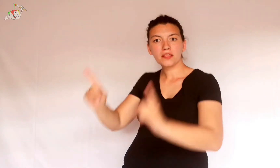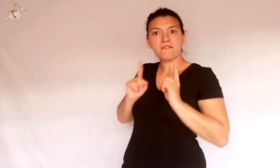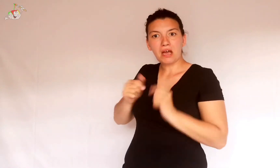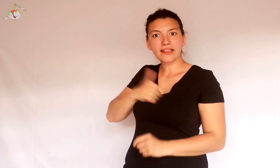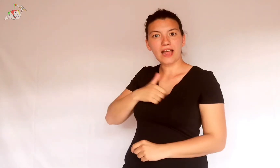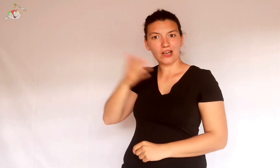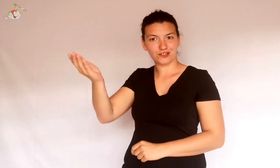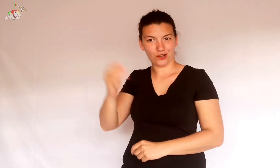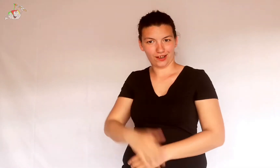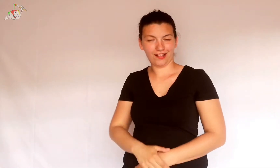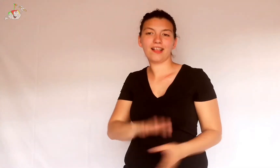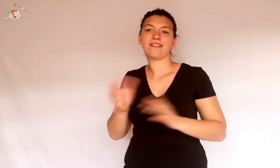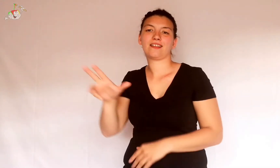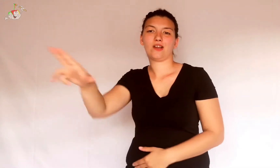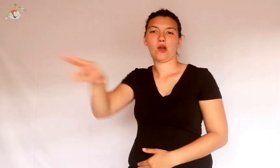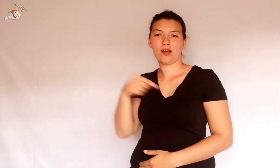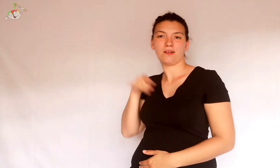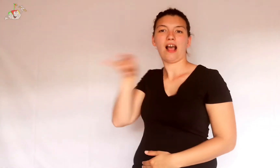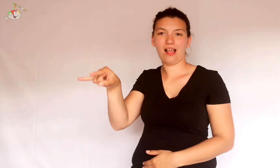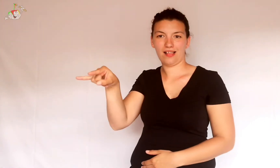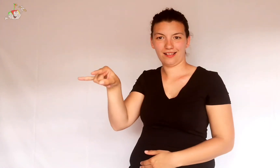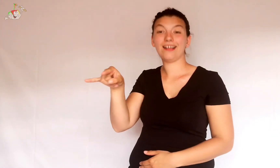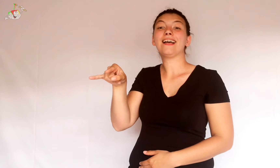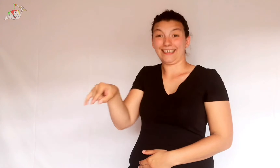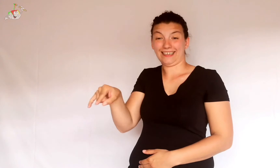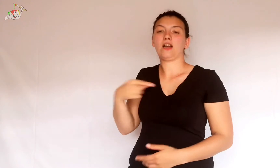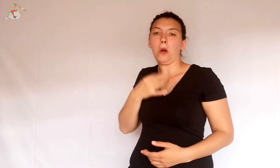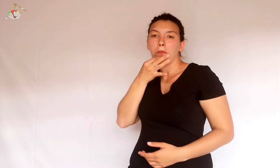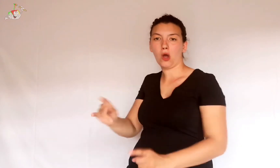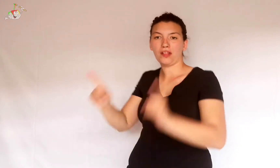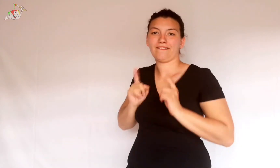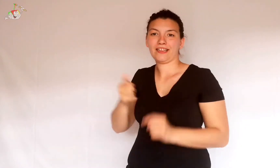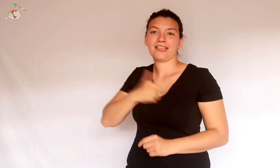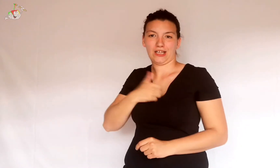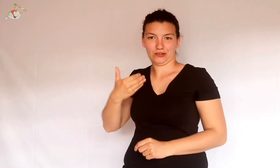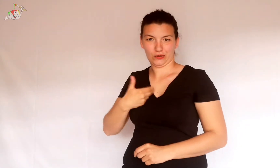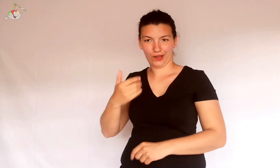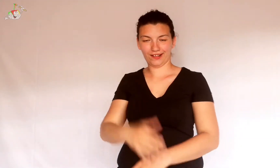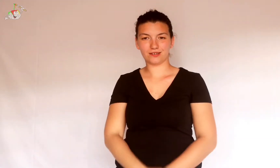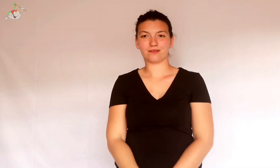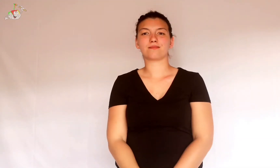themselves so by imitating the horns we could also be able to defend ourselves.